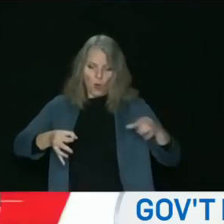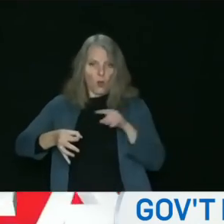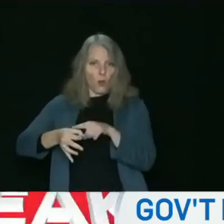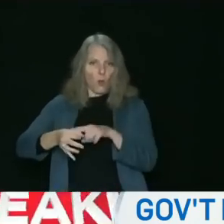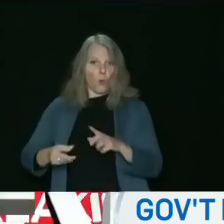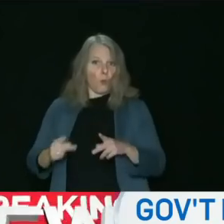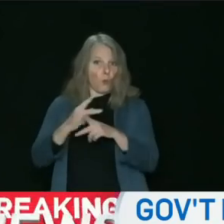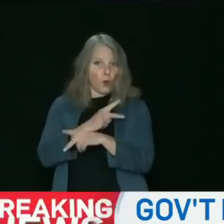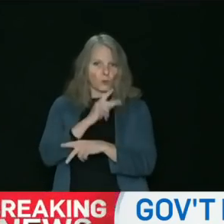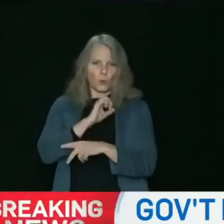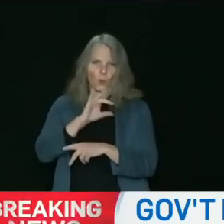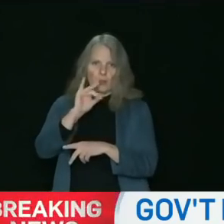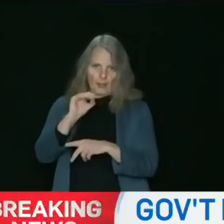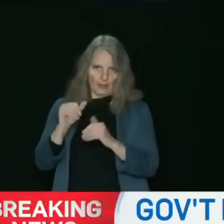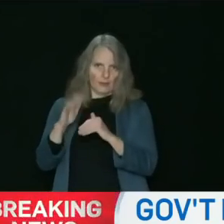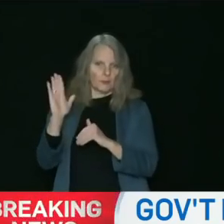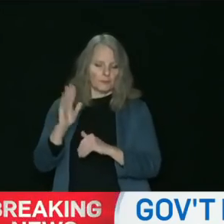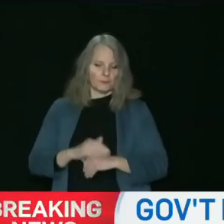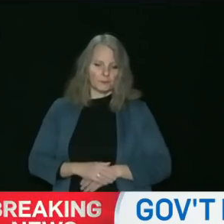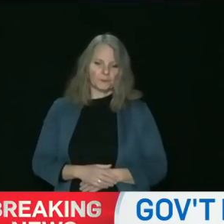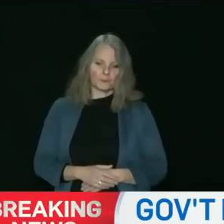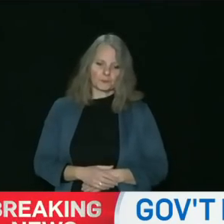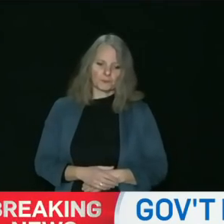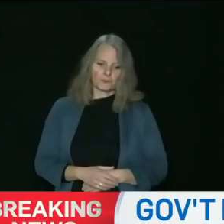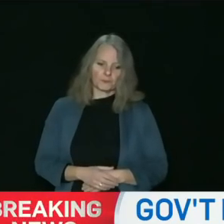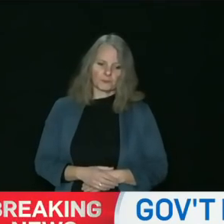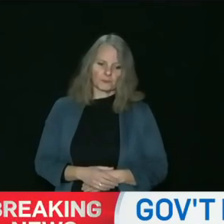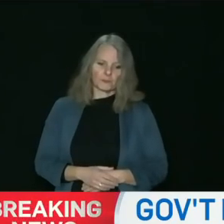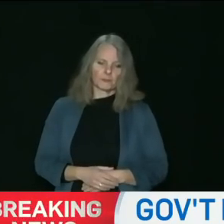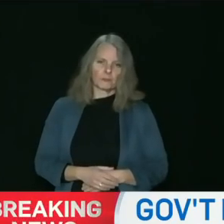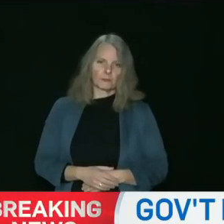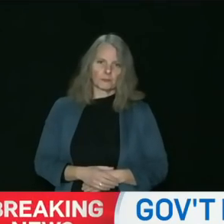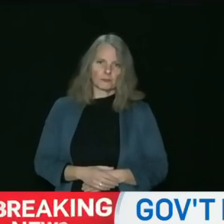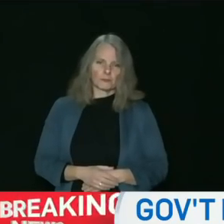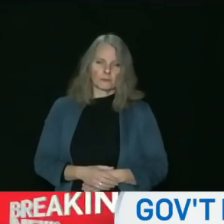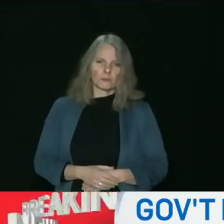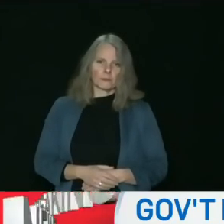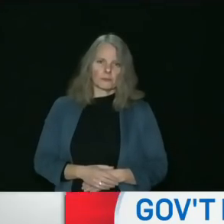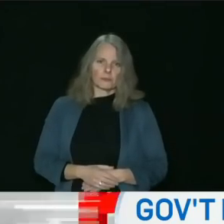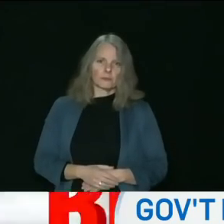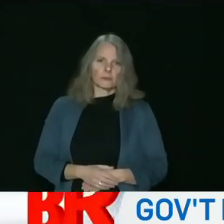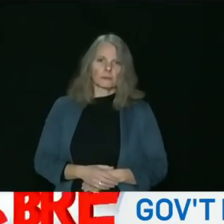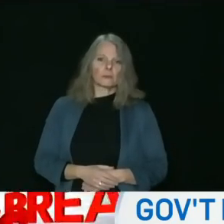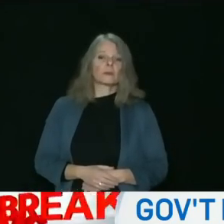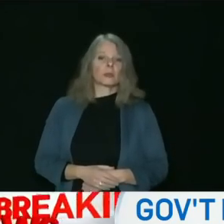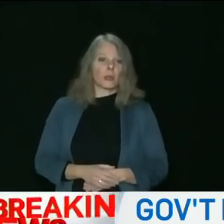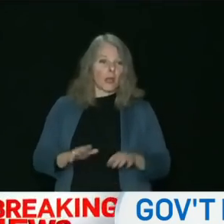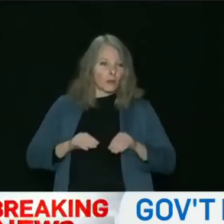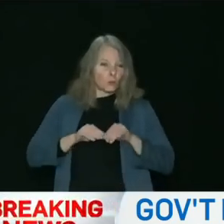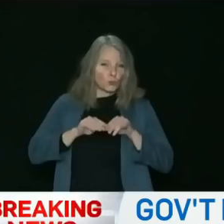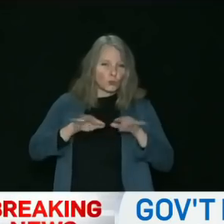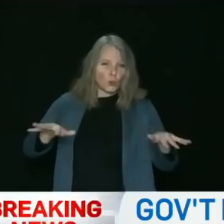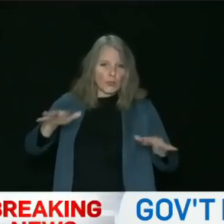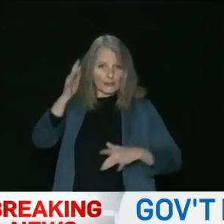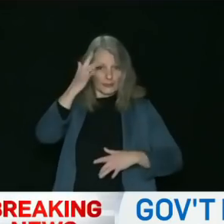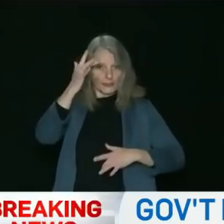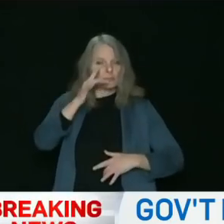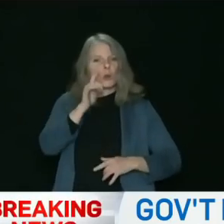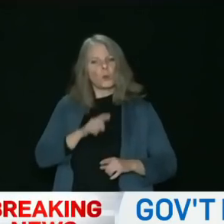ADMISSION HAS BEEN THE HIGHEST IN ADULTS 60-PLUS AND PARTICULARLY IN THOSE OVER THE